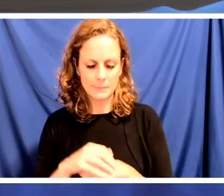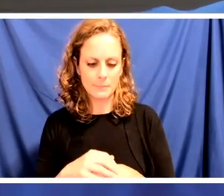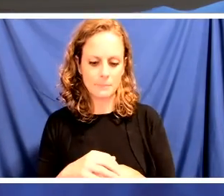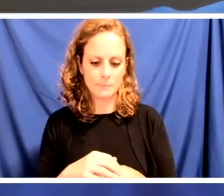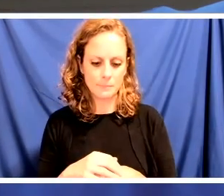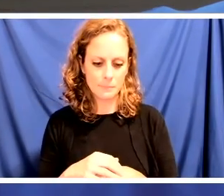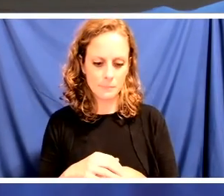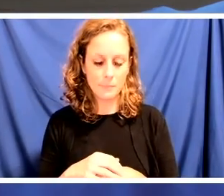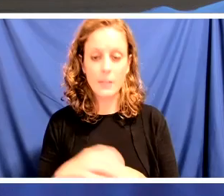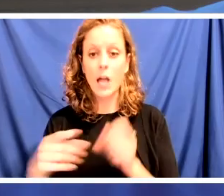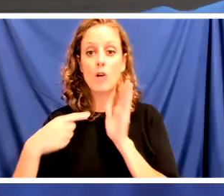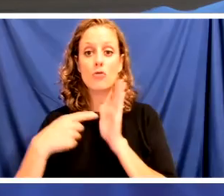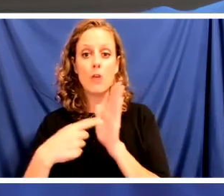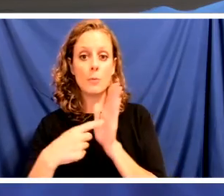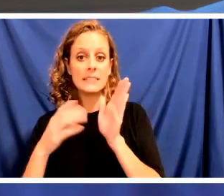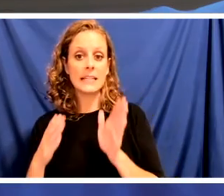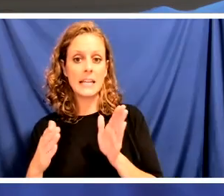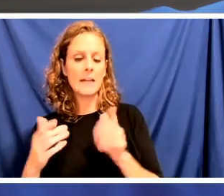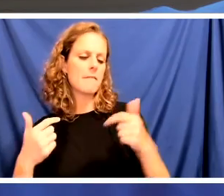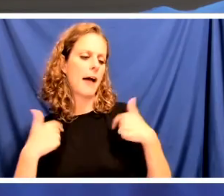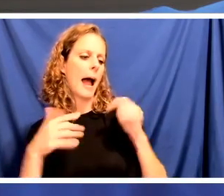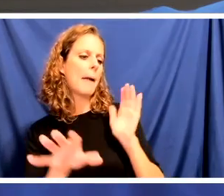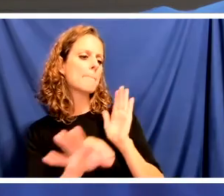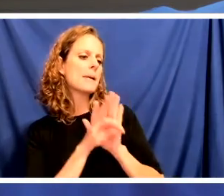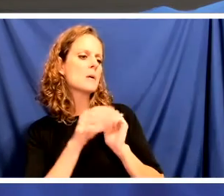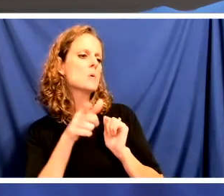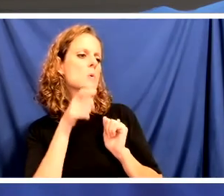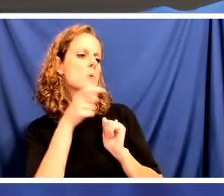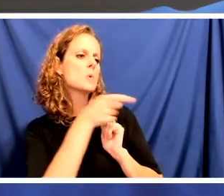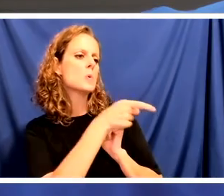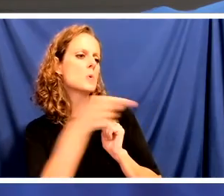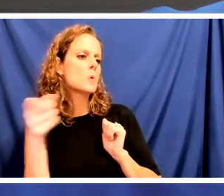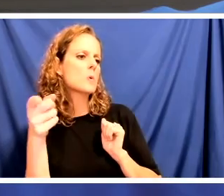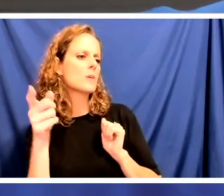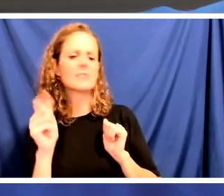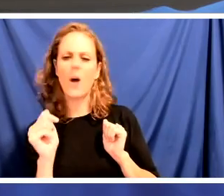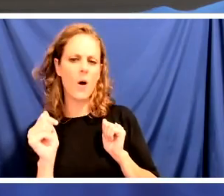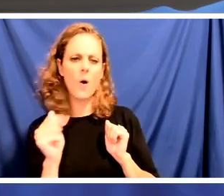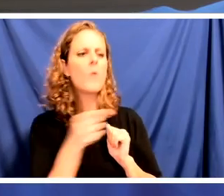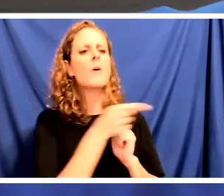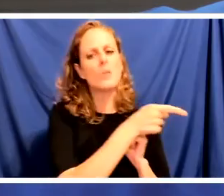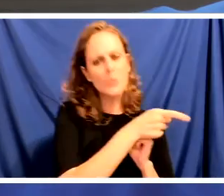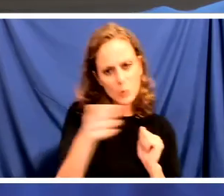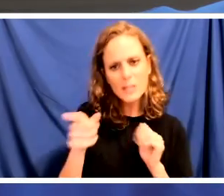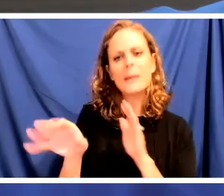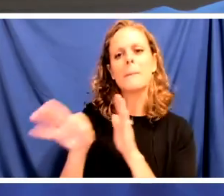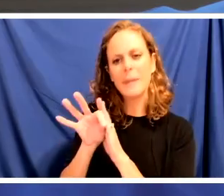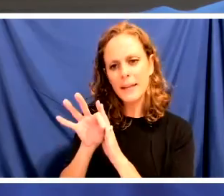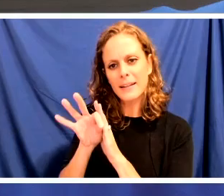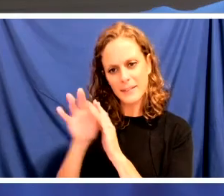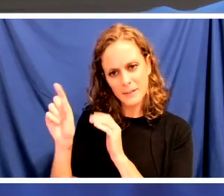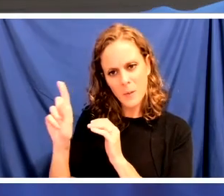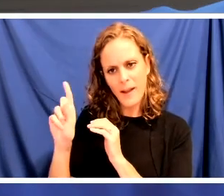SacGov: Representatives get to pick their people now it's the people get to pick the representative, so this processes is really important, and.